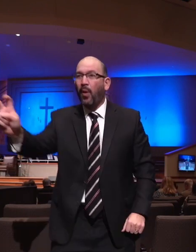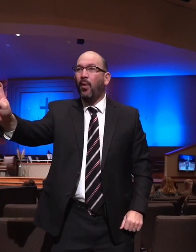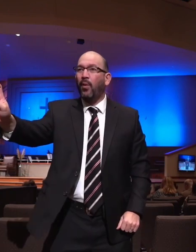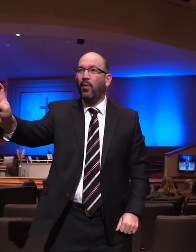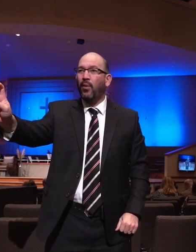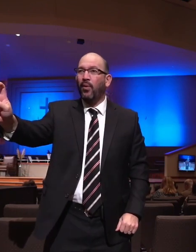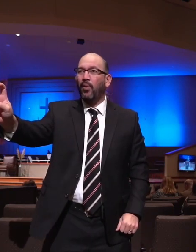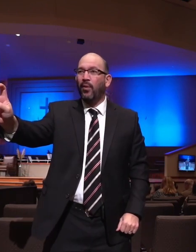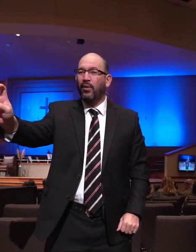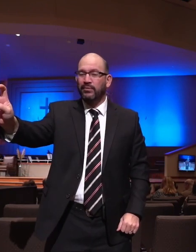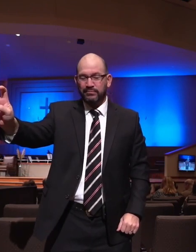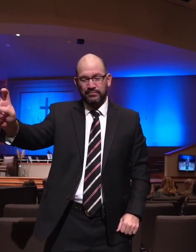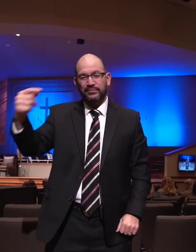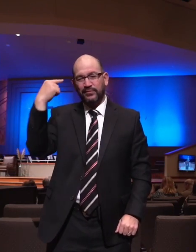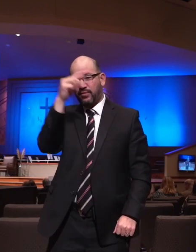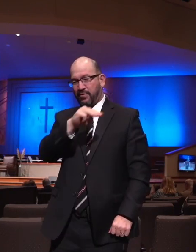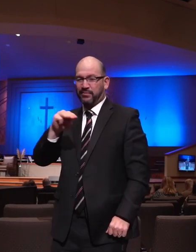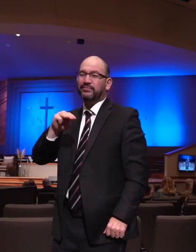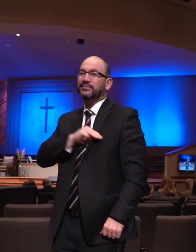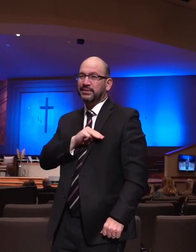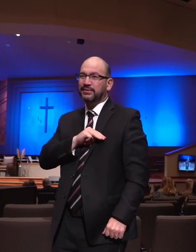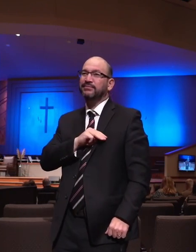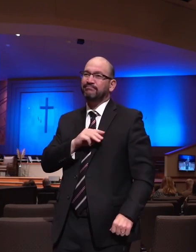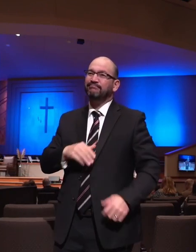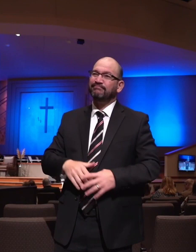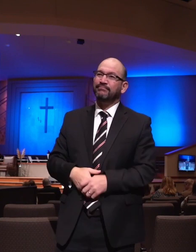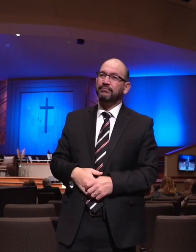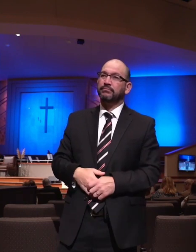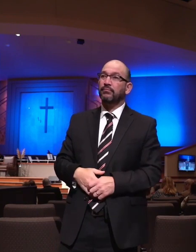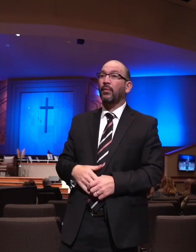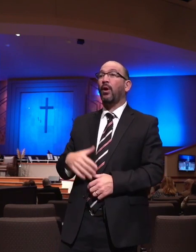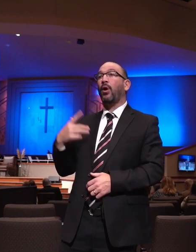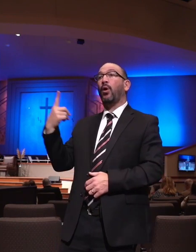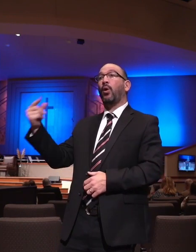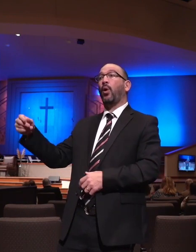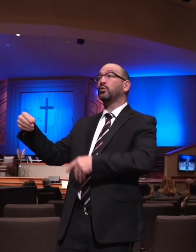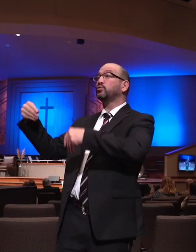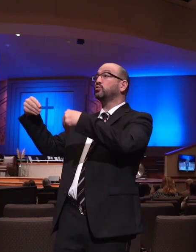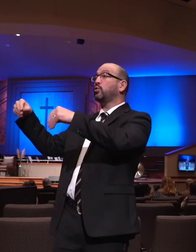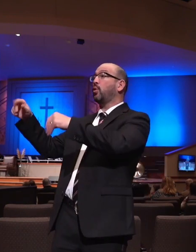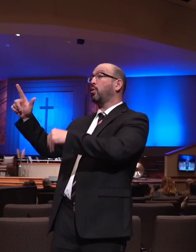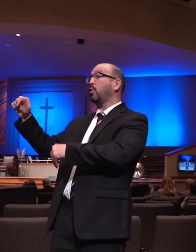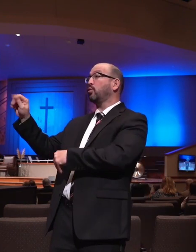every trip is a missions trip so if you go to Lowe's going to Lowe's is going to